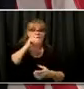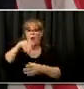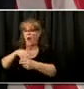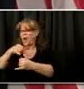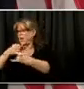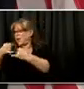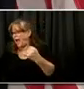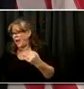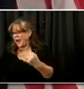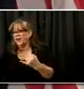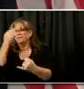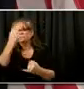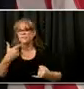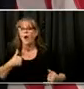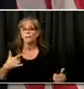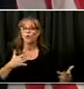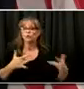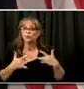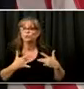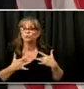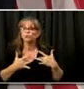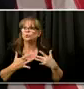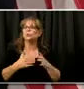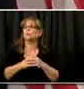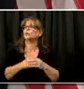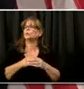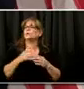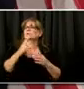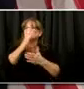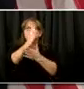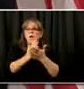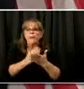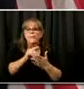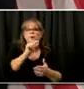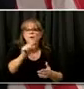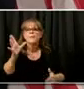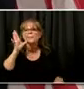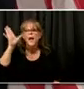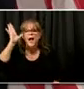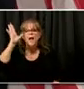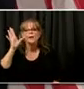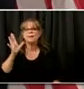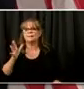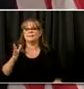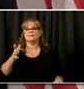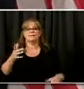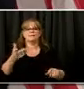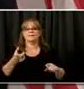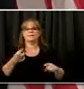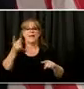including the social aspect of it it really is best for those kids to enroll either online